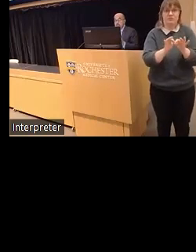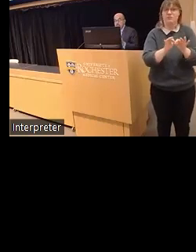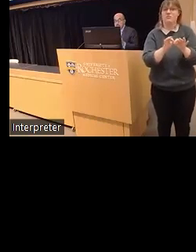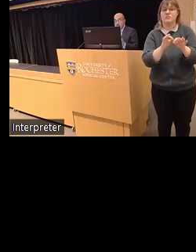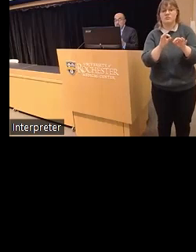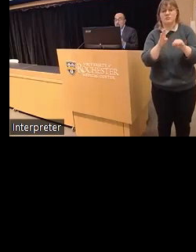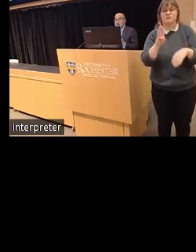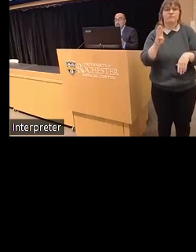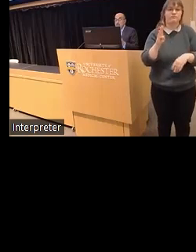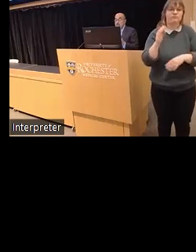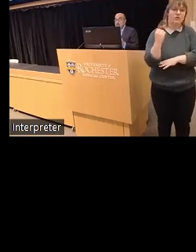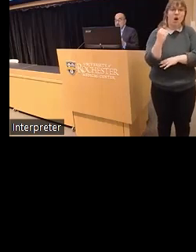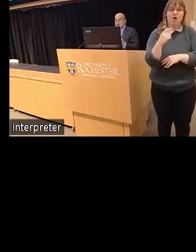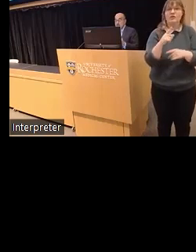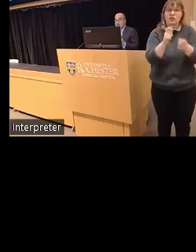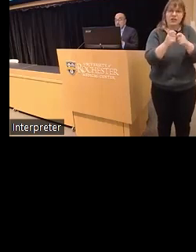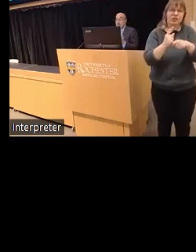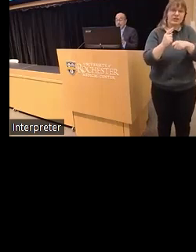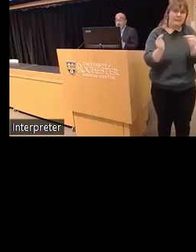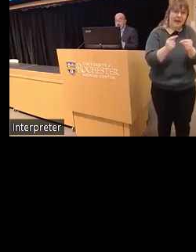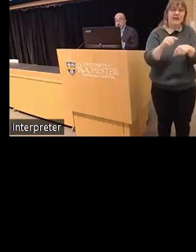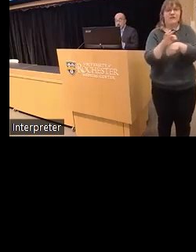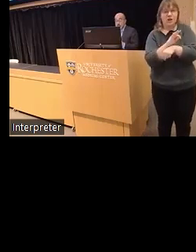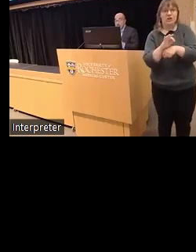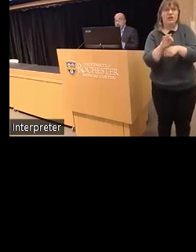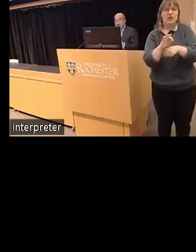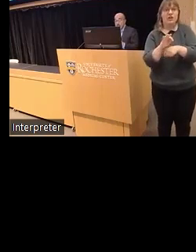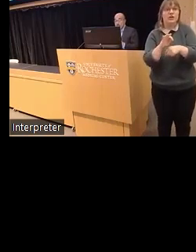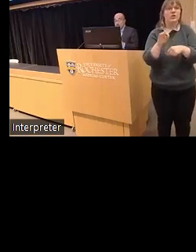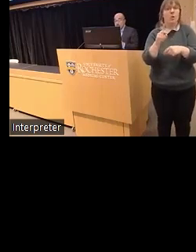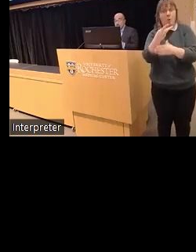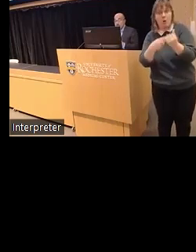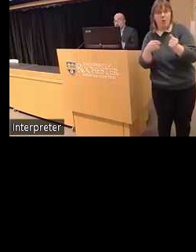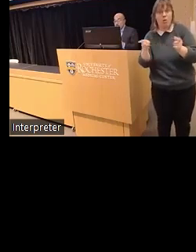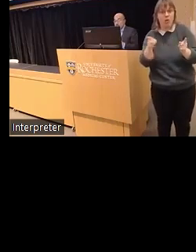for changes in pain changes in function pain or function also impression of change do they rate